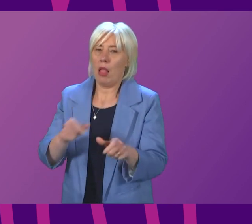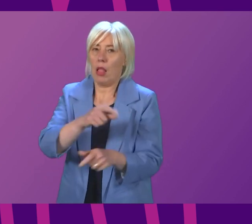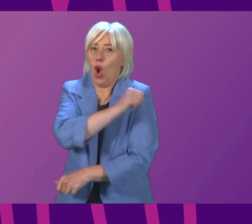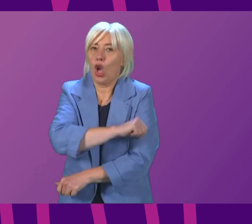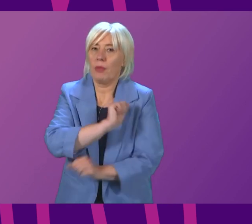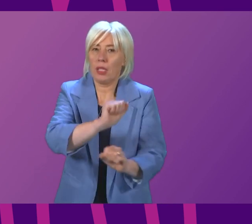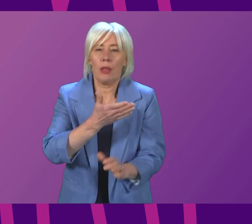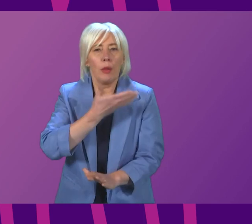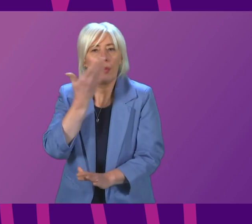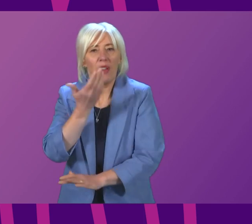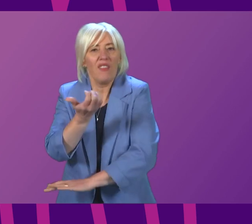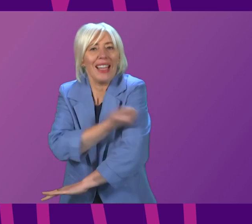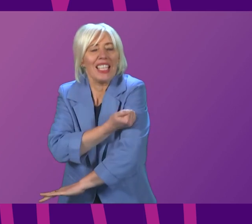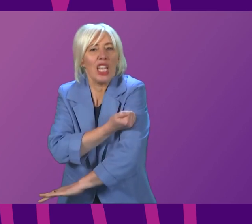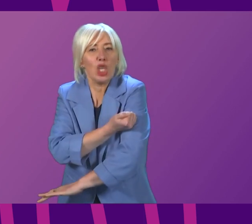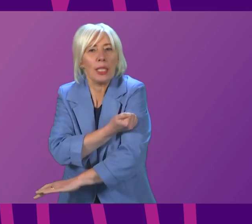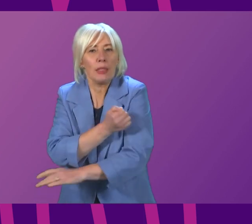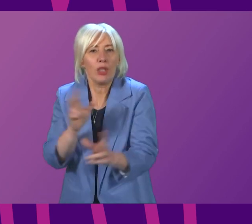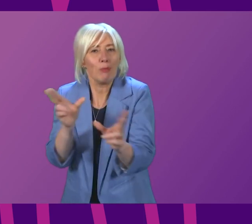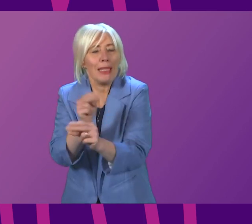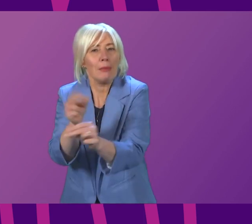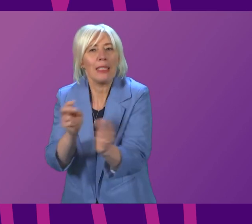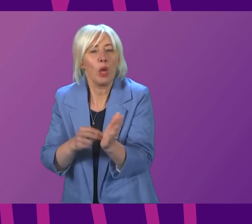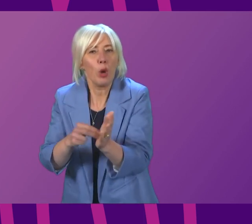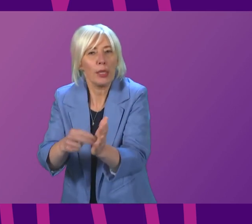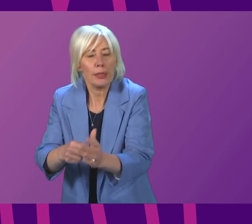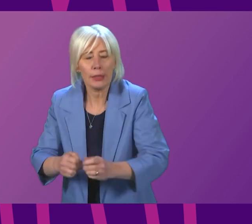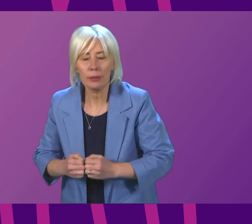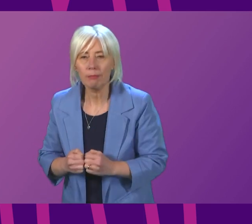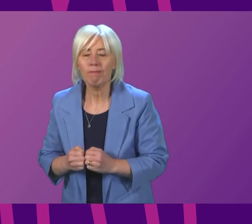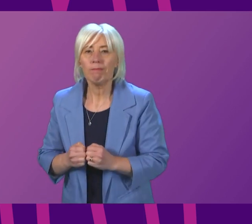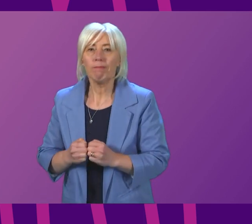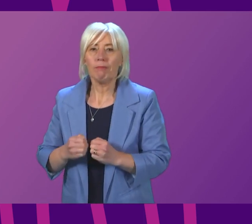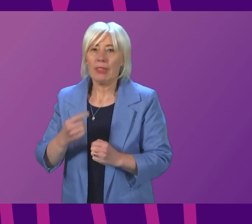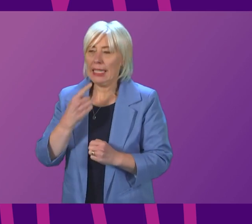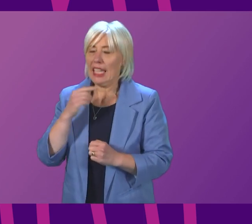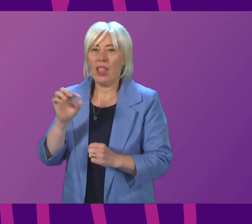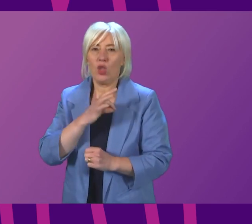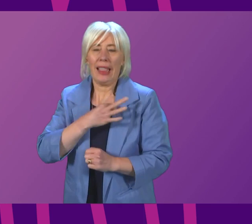In her answer to my colleague, Rachael Hamilton, the First Minister stated that that was for clinical reasons.